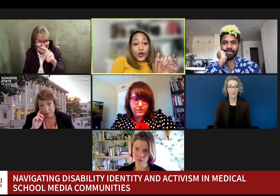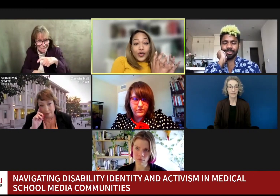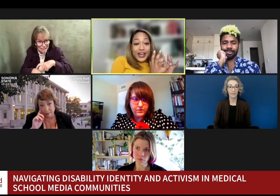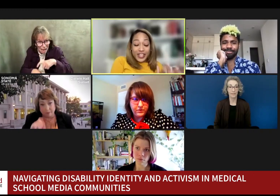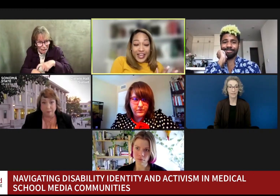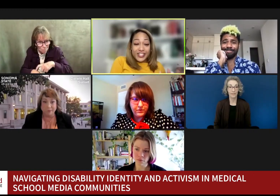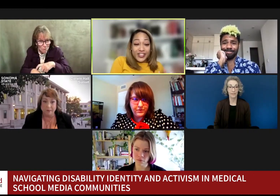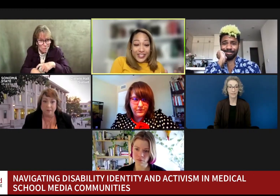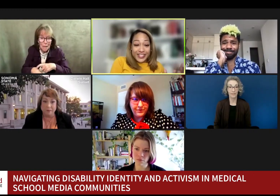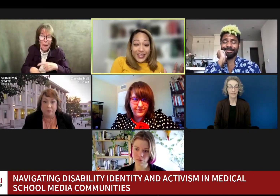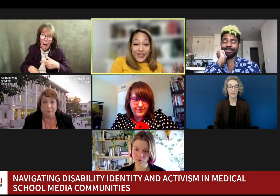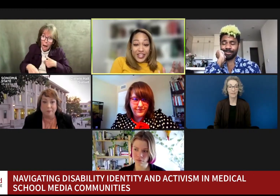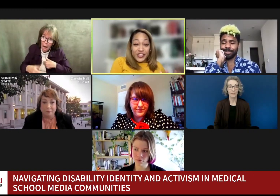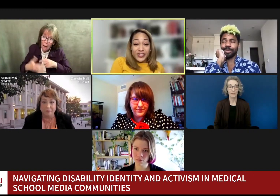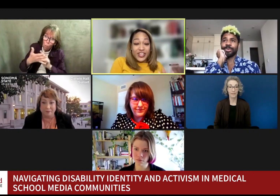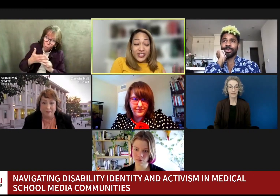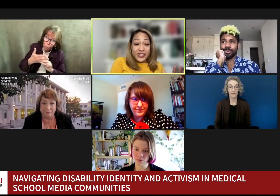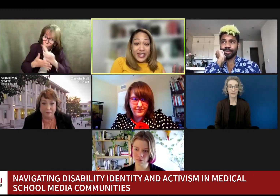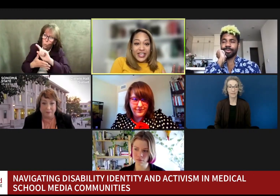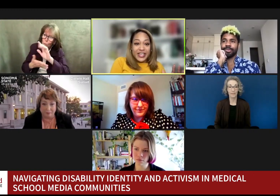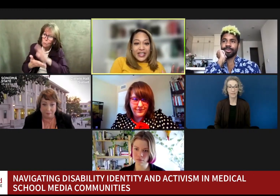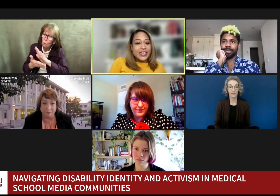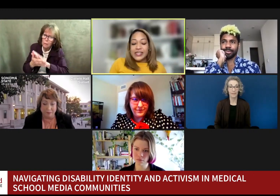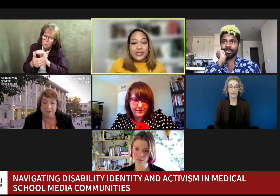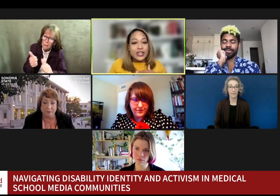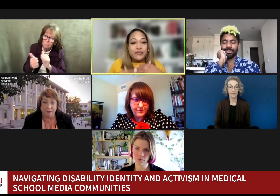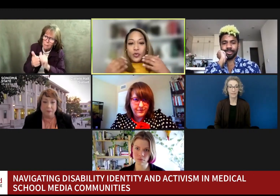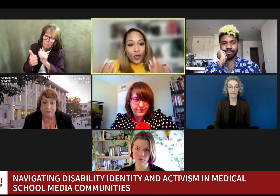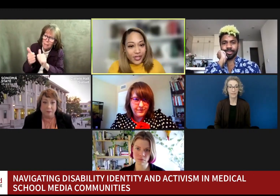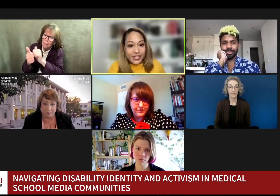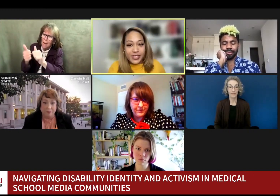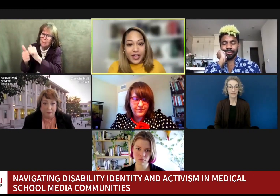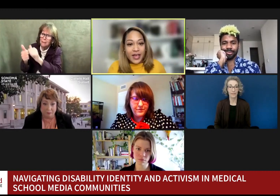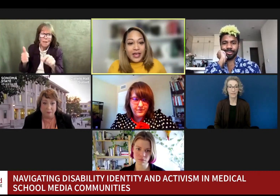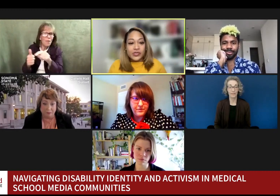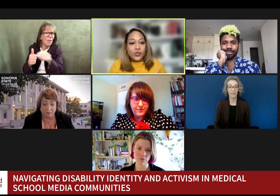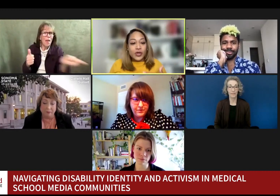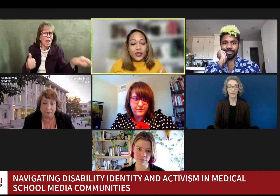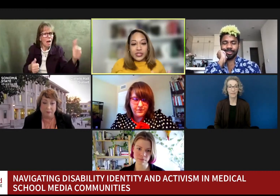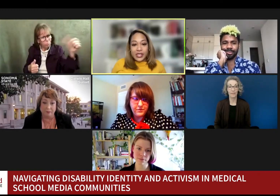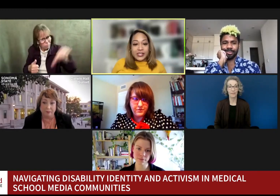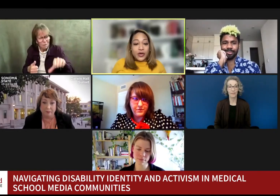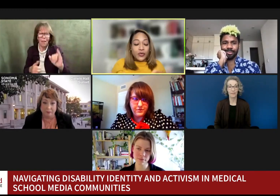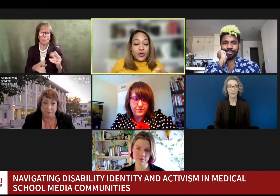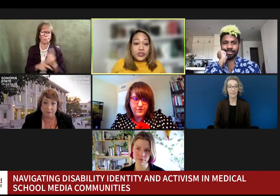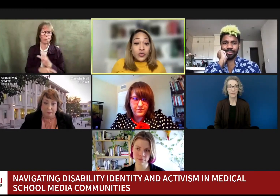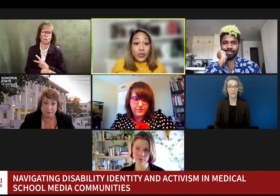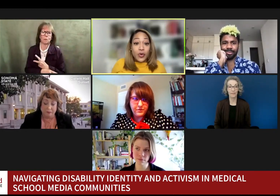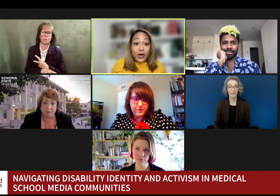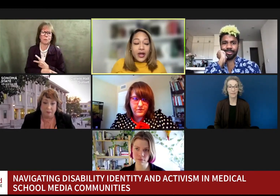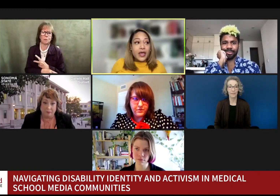educational system that you can do it is even worse. It's one of those things that it rips you apart.